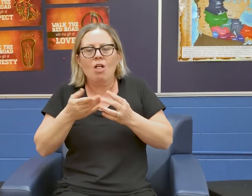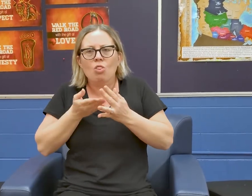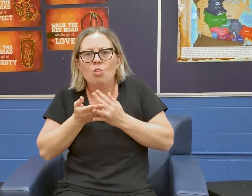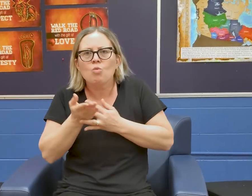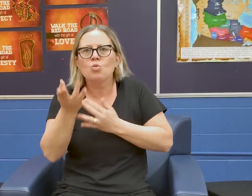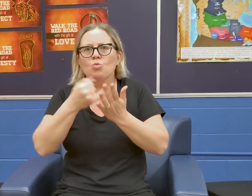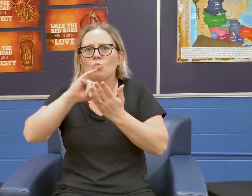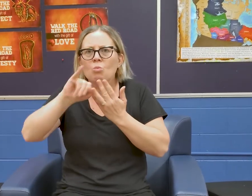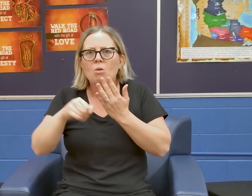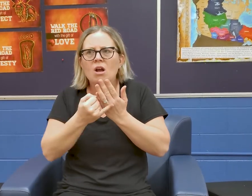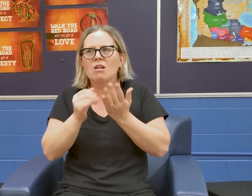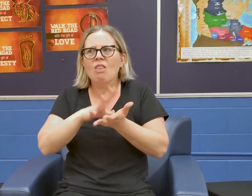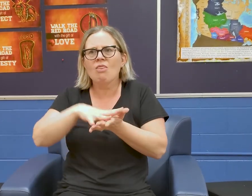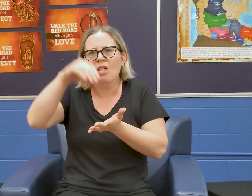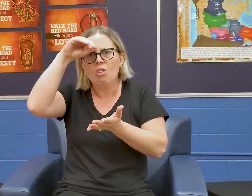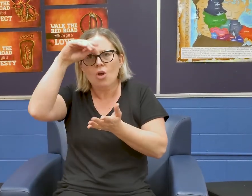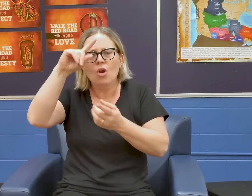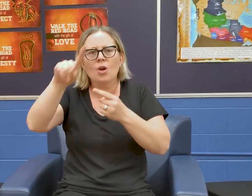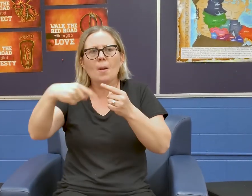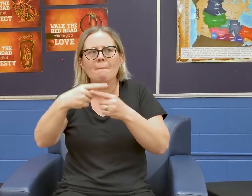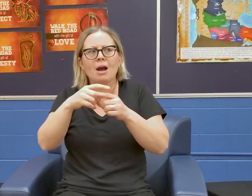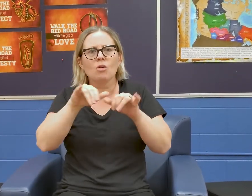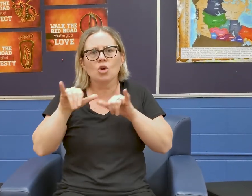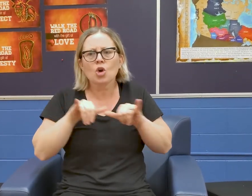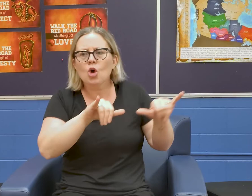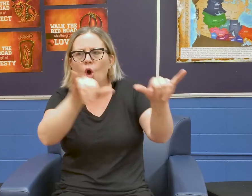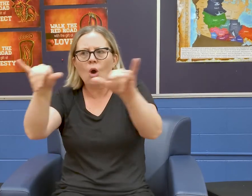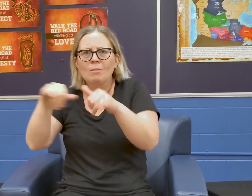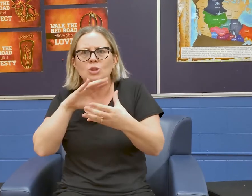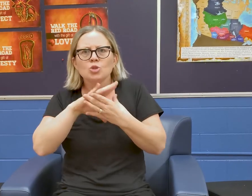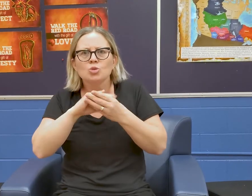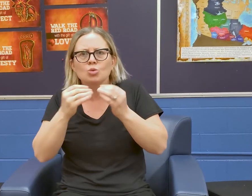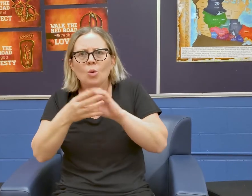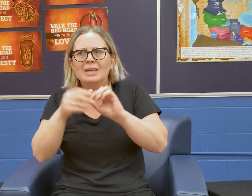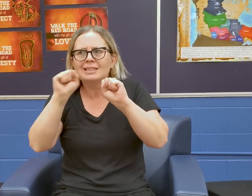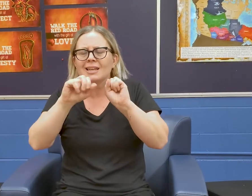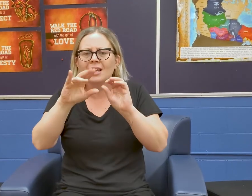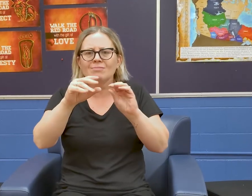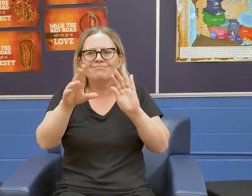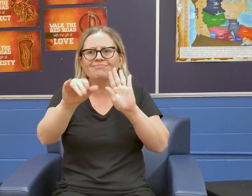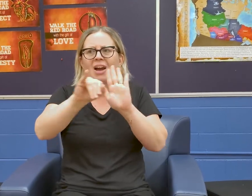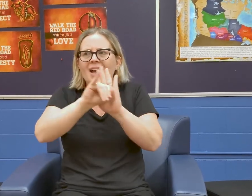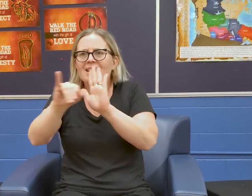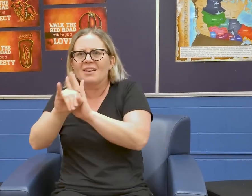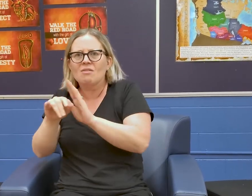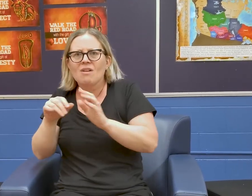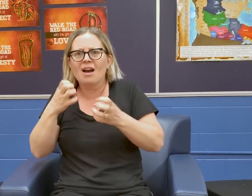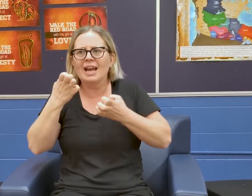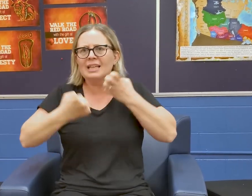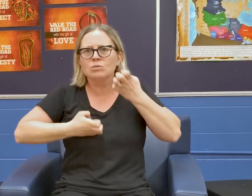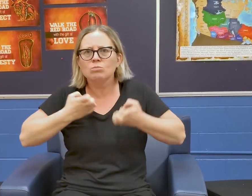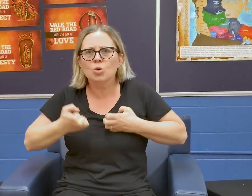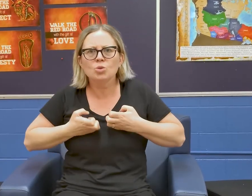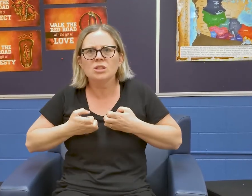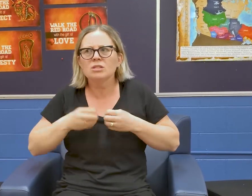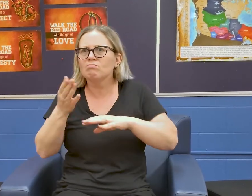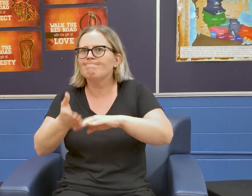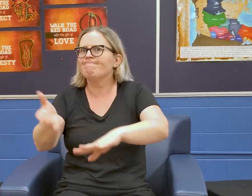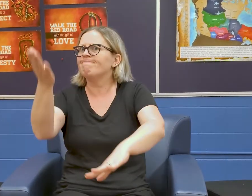Through the art project, the students learned that they all shared a common story. They started to be able to identify emotions